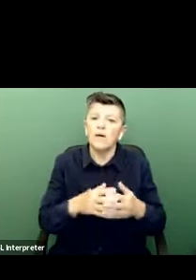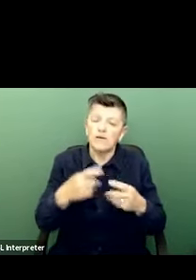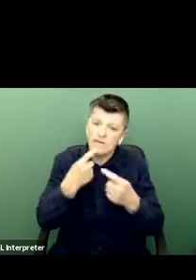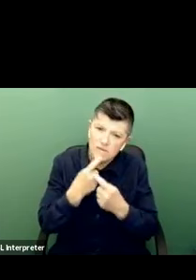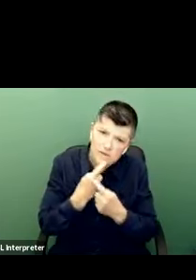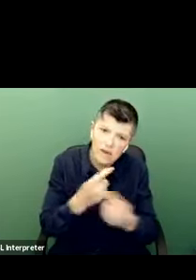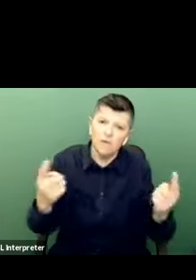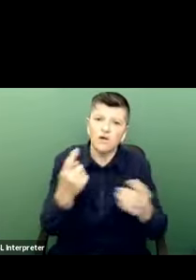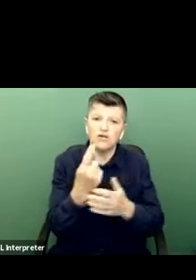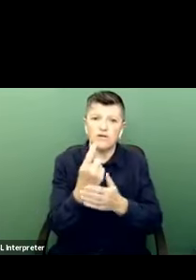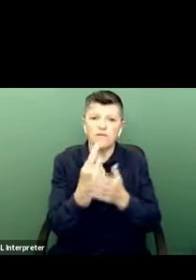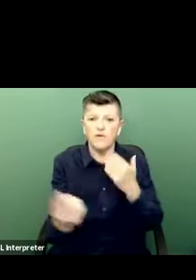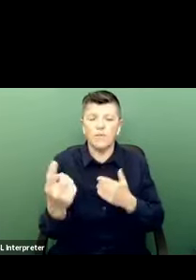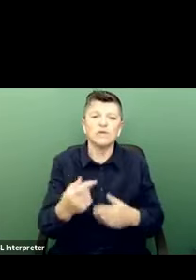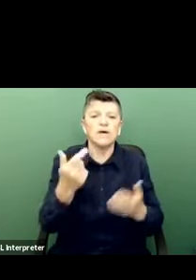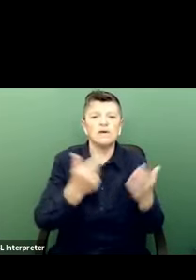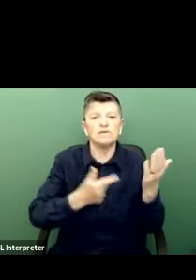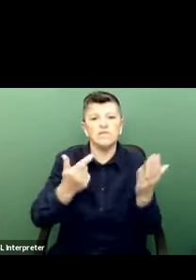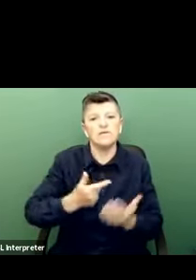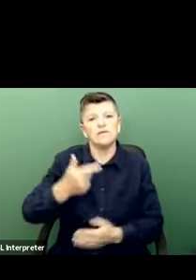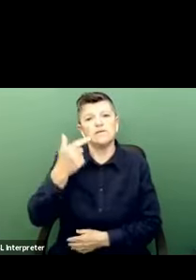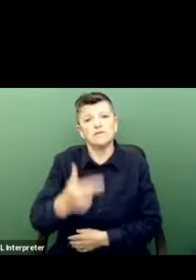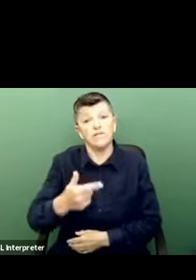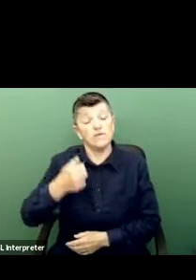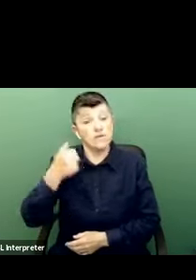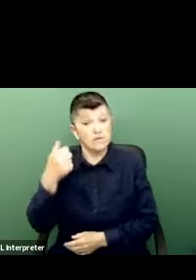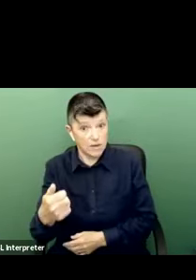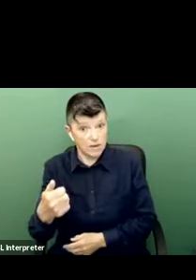deeply important to have